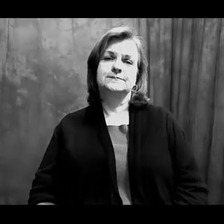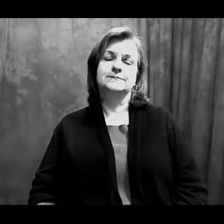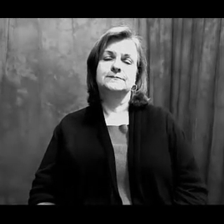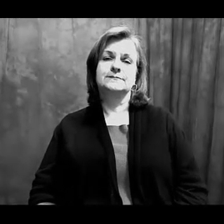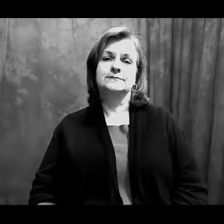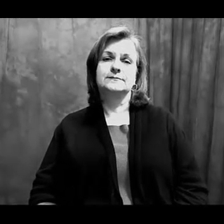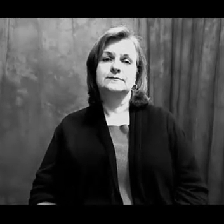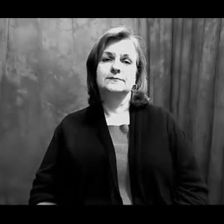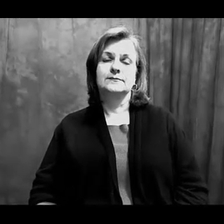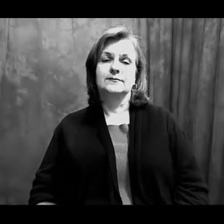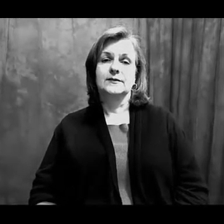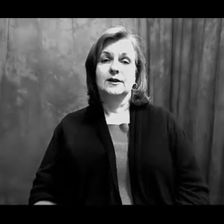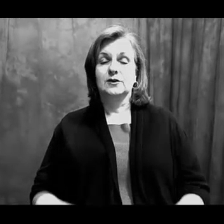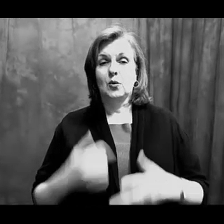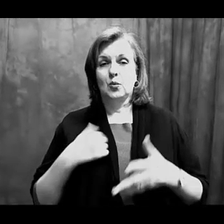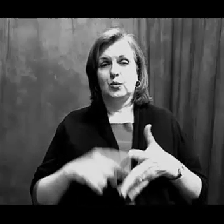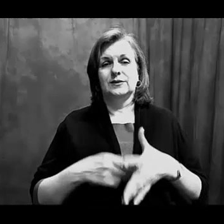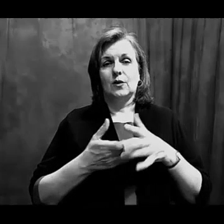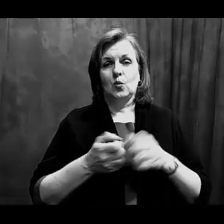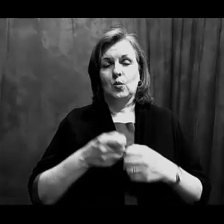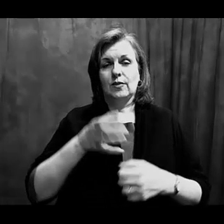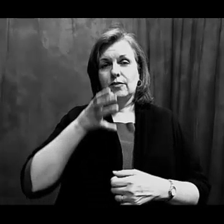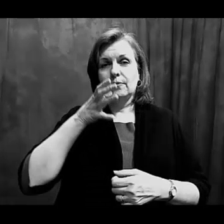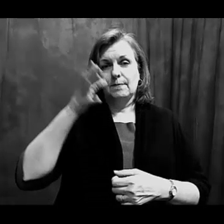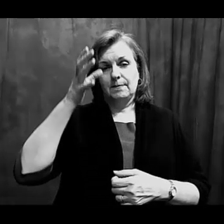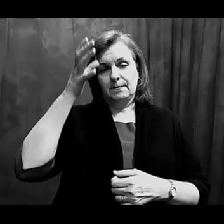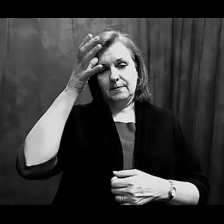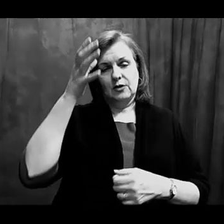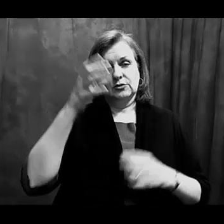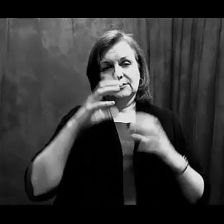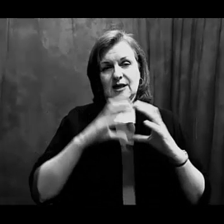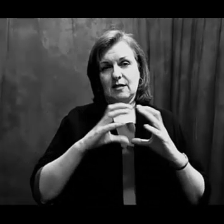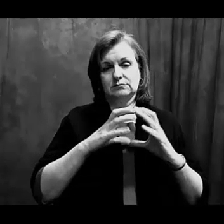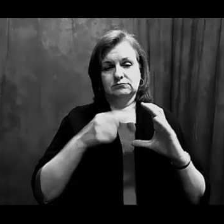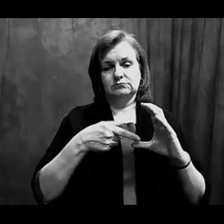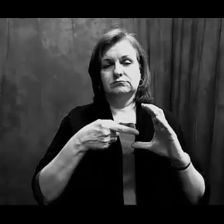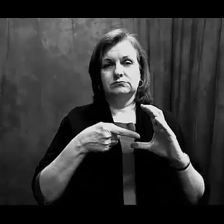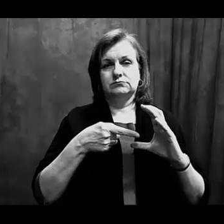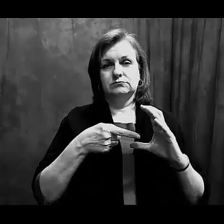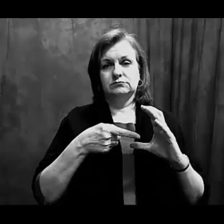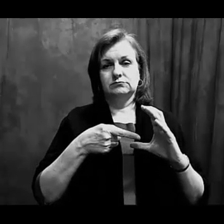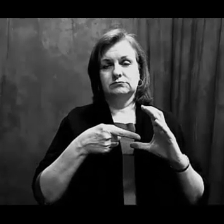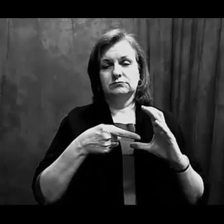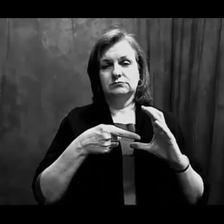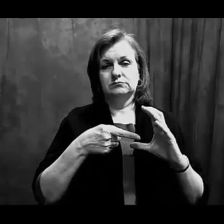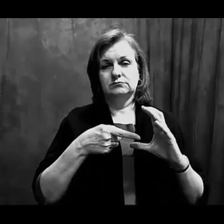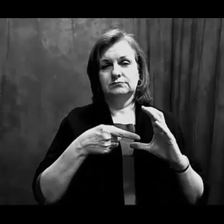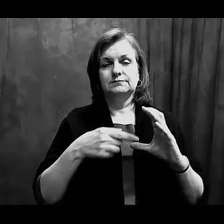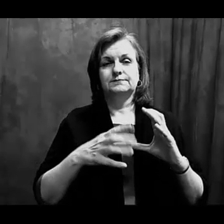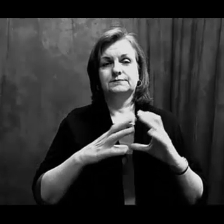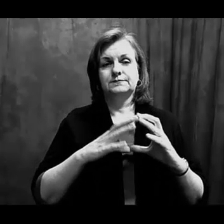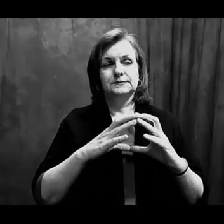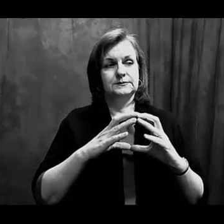so we take this original parent cell